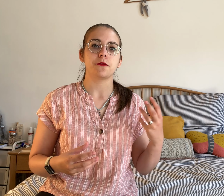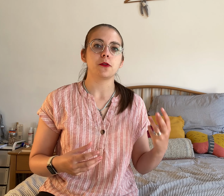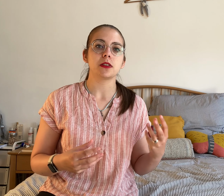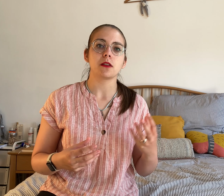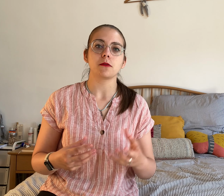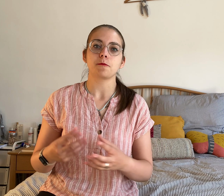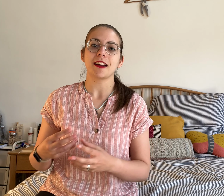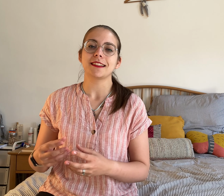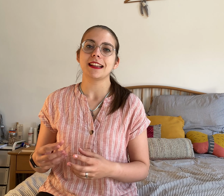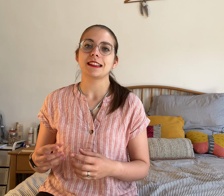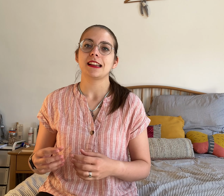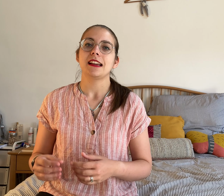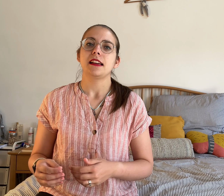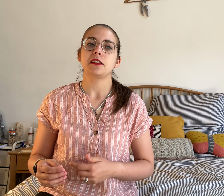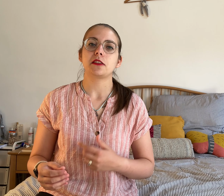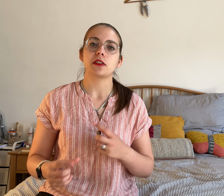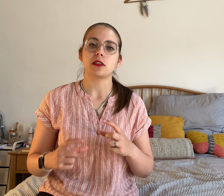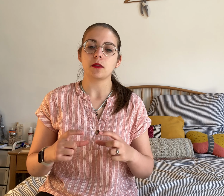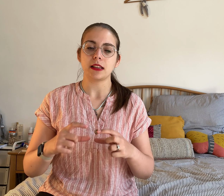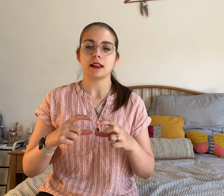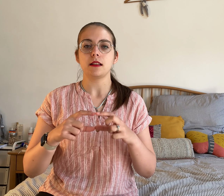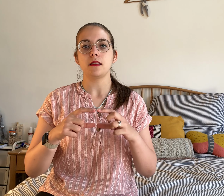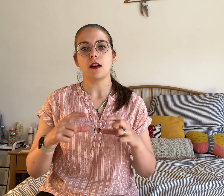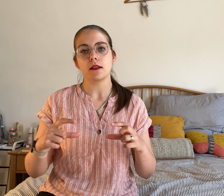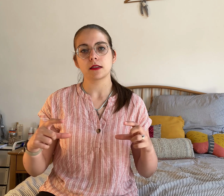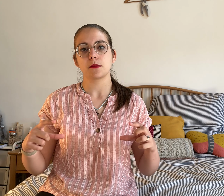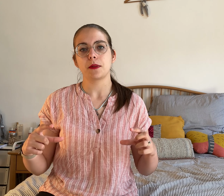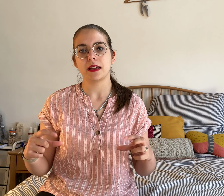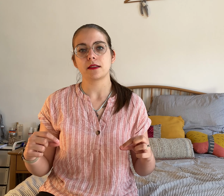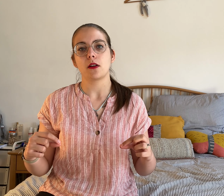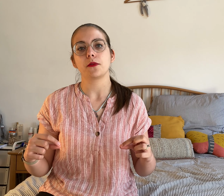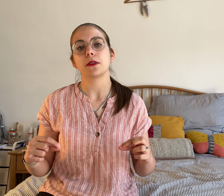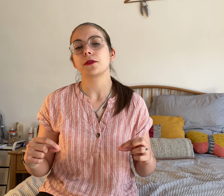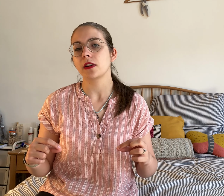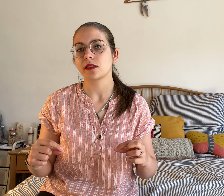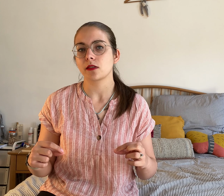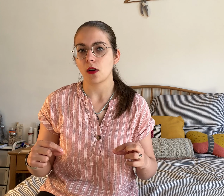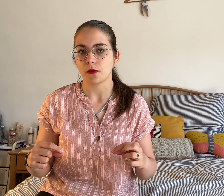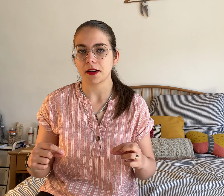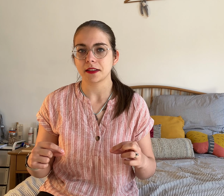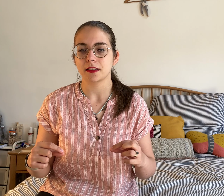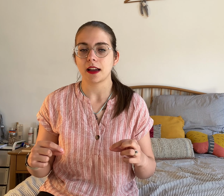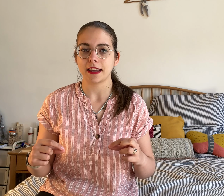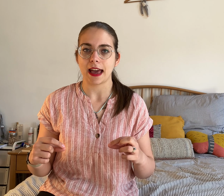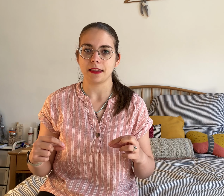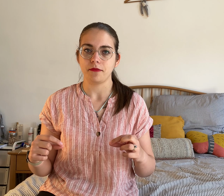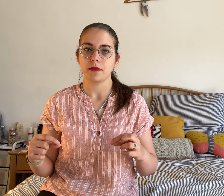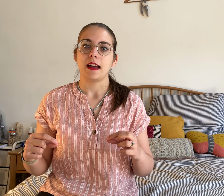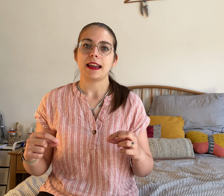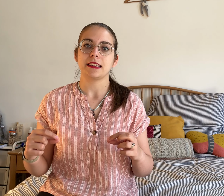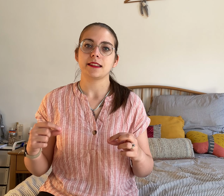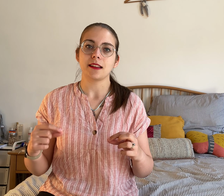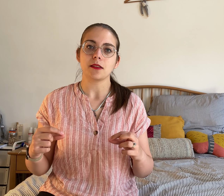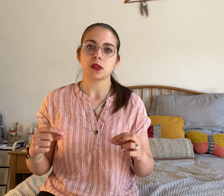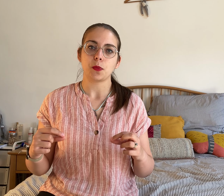full song practice is just do the last bit of the first chorus again - and it starts with